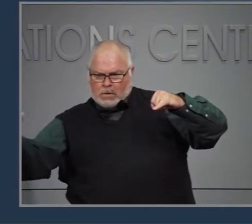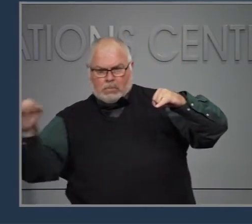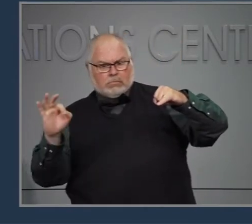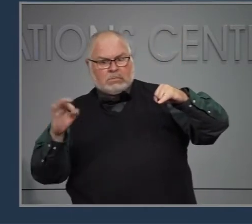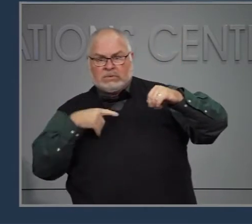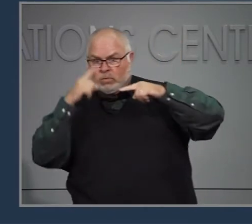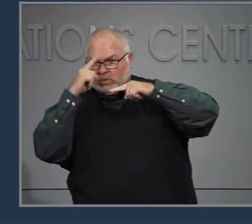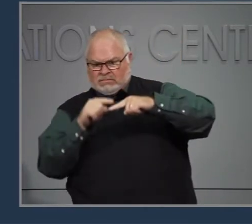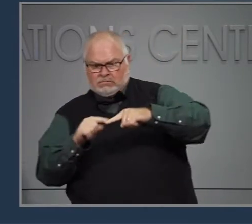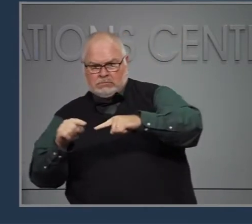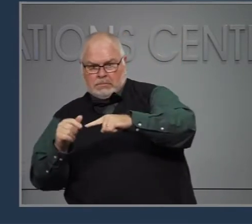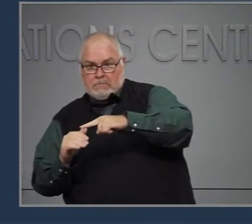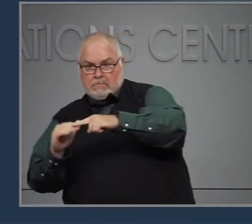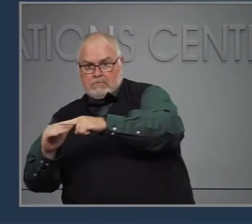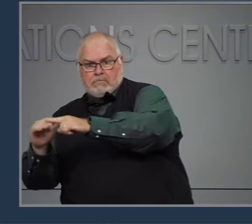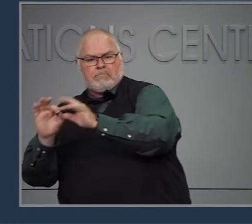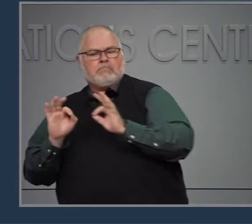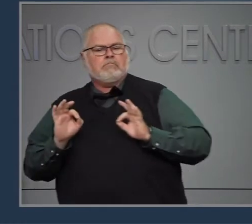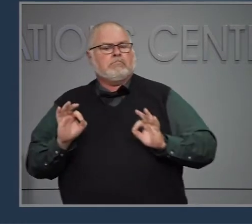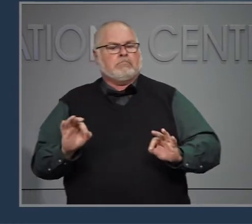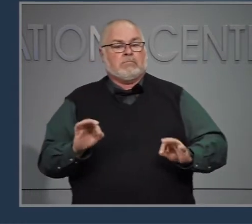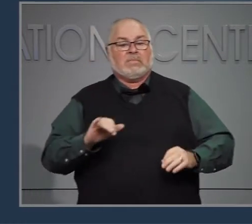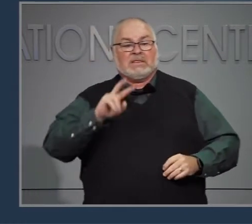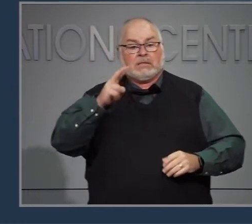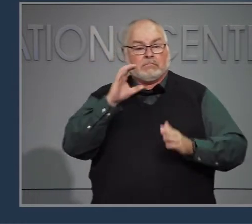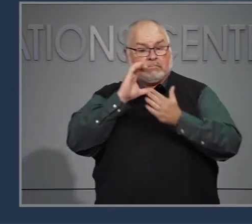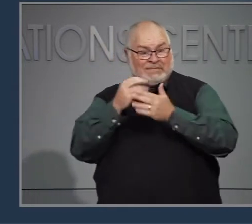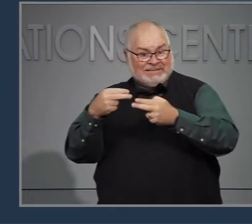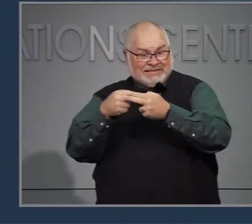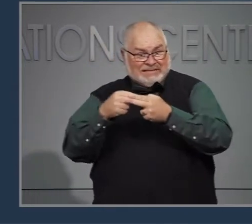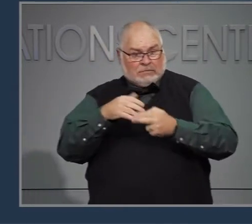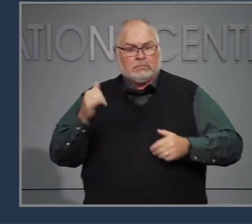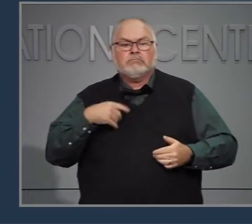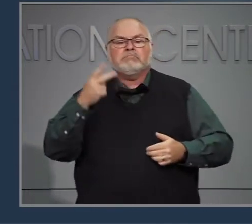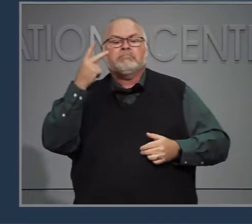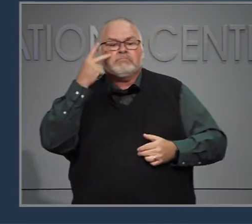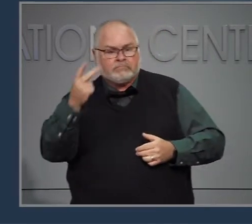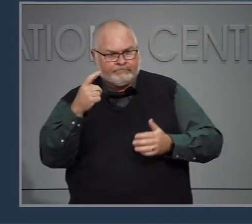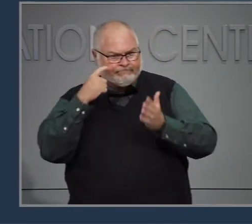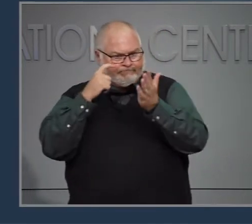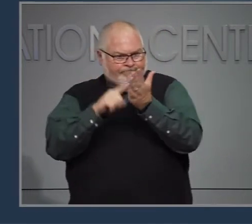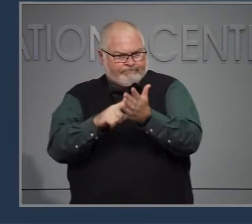ON THIS NEXT GRAPH WE ALSO SEE PROGRESS WHEN WE LOOK AT THE LENGTH OF TIME THESE OUTBREAKS